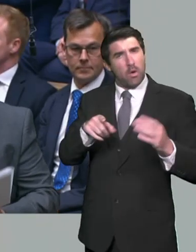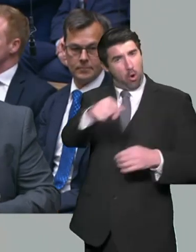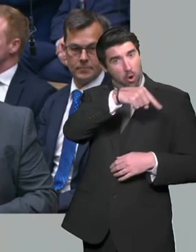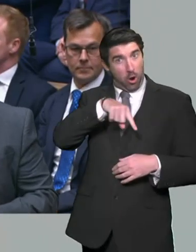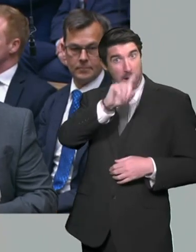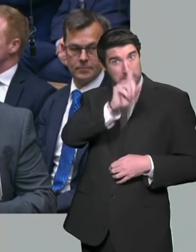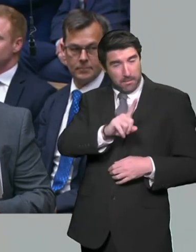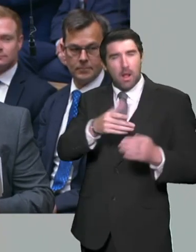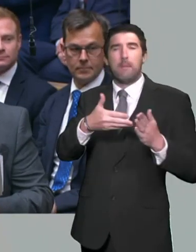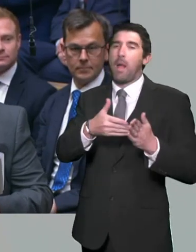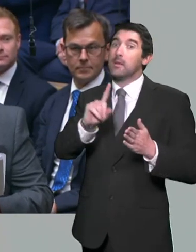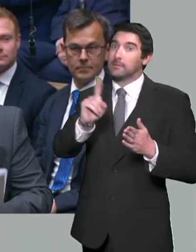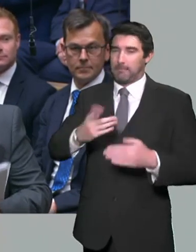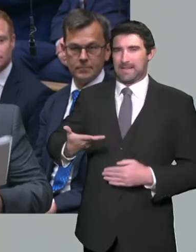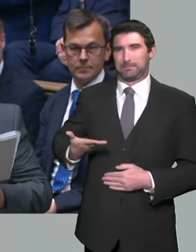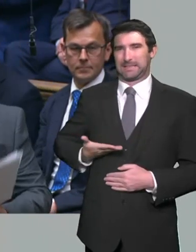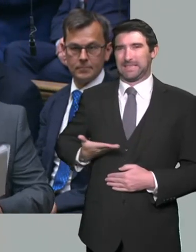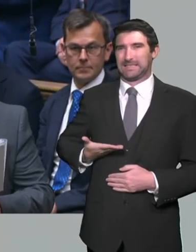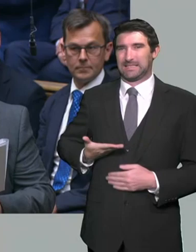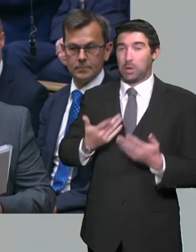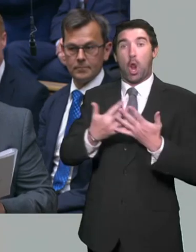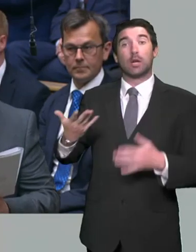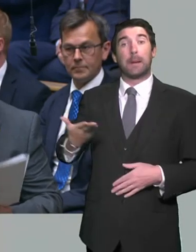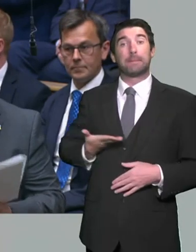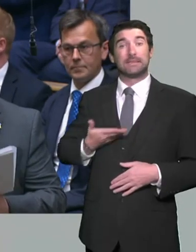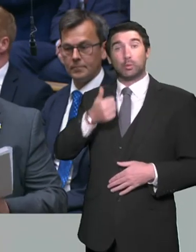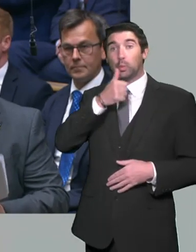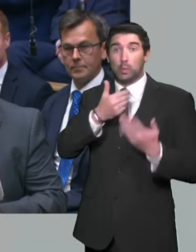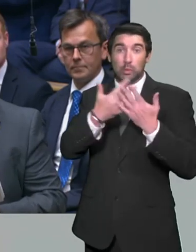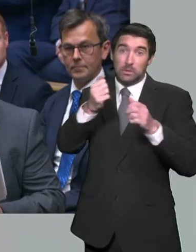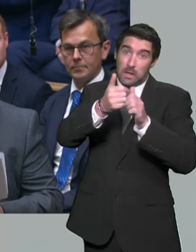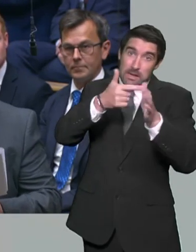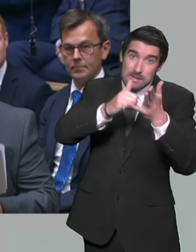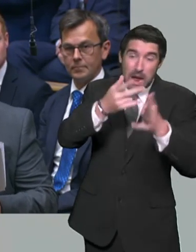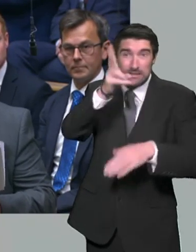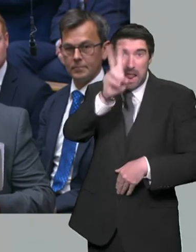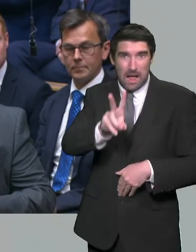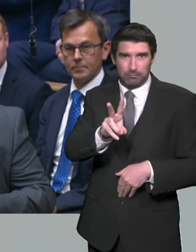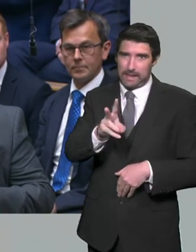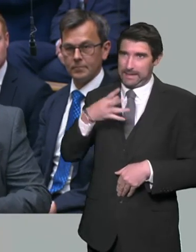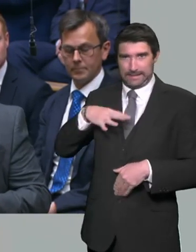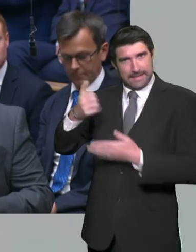in energy-intensive manufacturing. Will the Prime Minister support the Repowering the Black Country initiative, which is backed